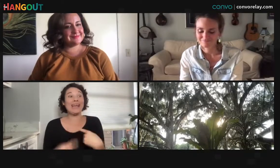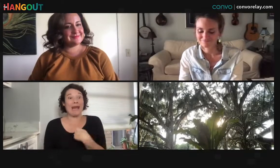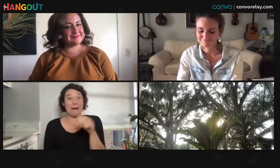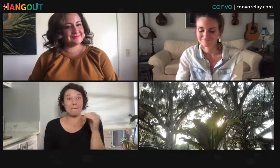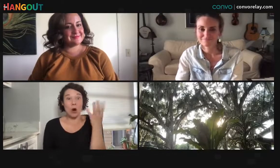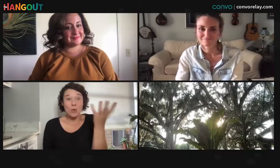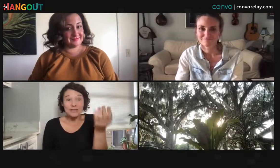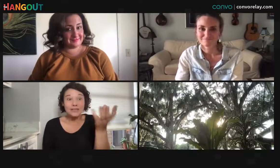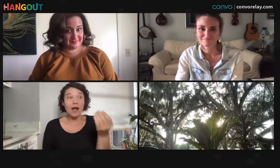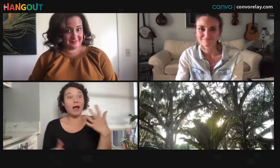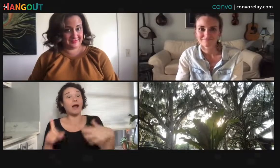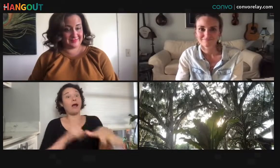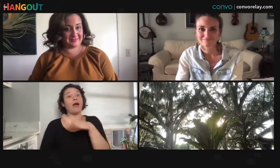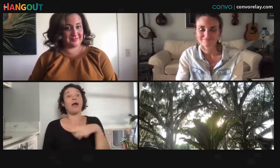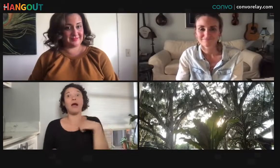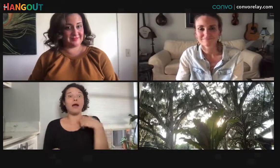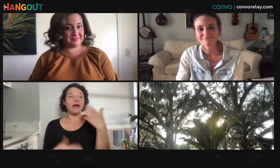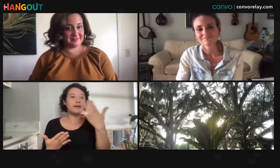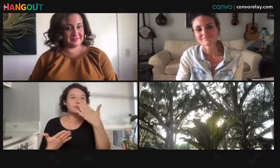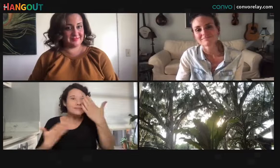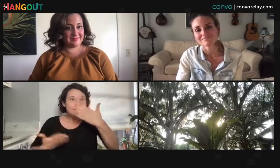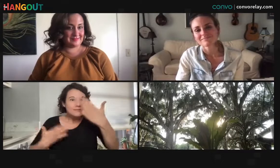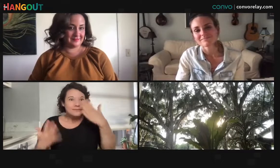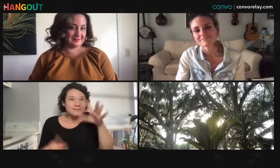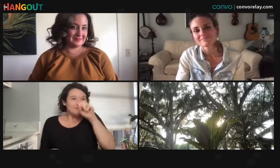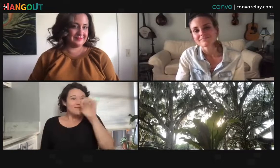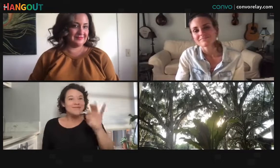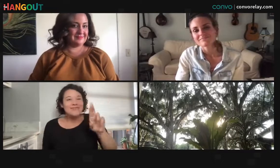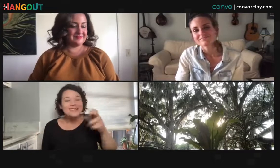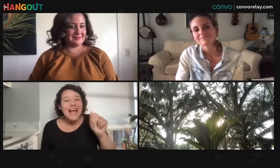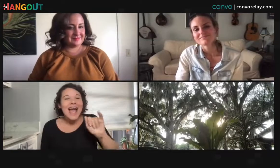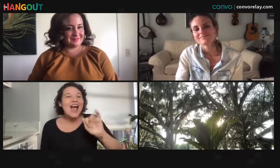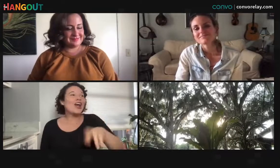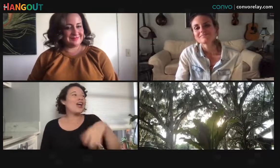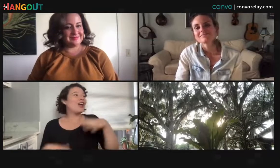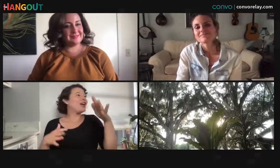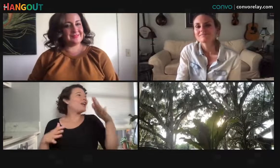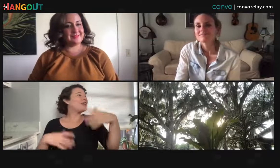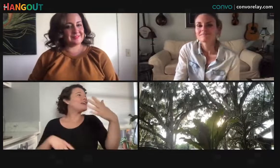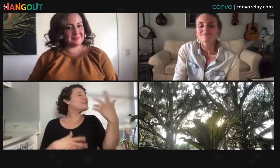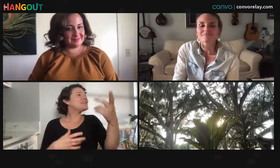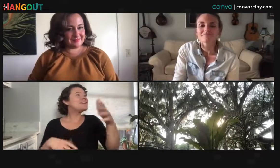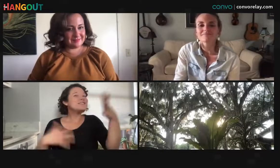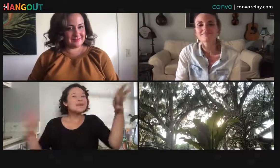um so whenever i am outside and i am smelling all of the aromas the fresh air